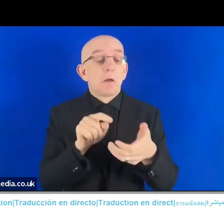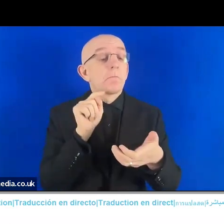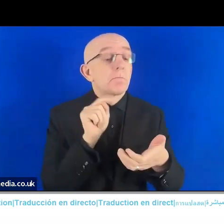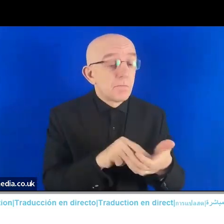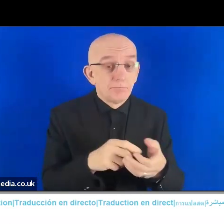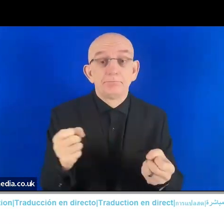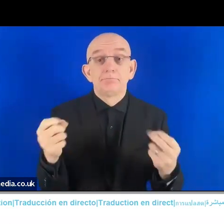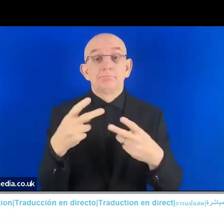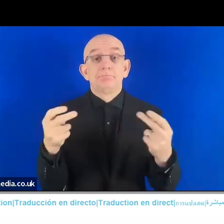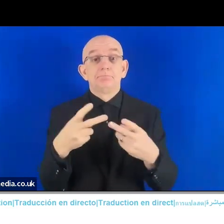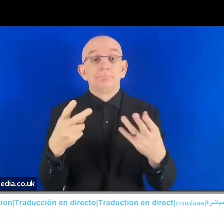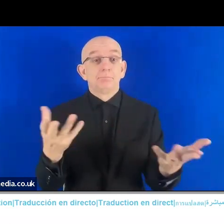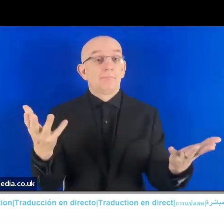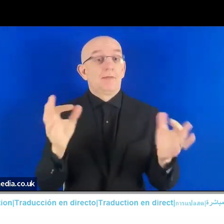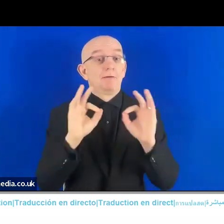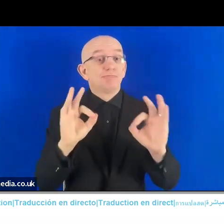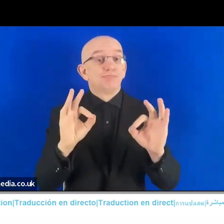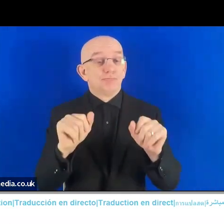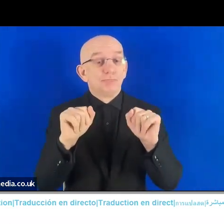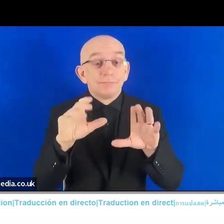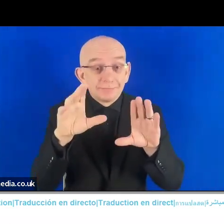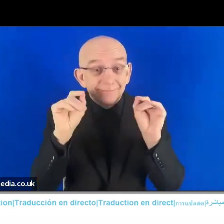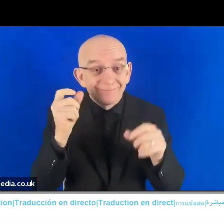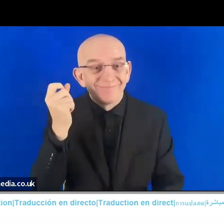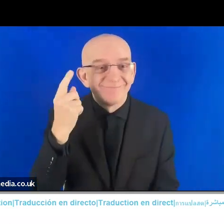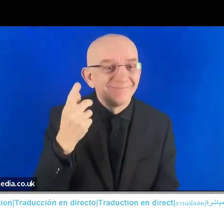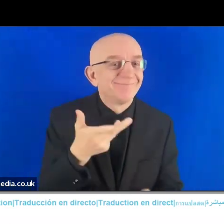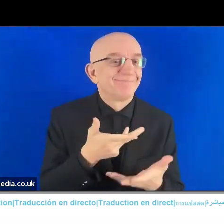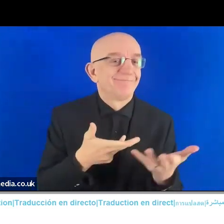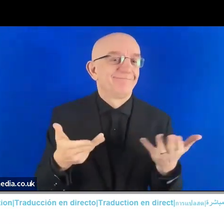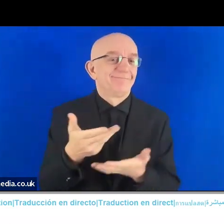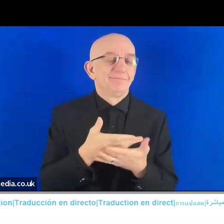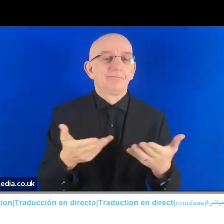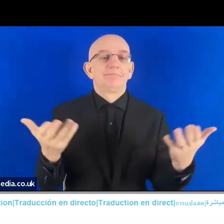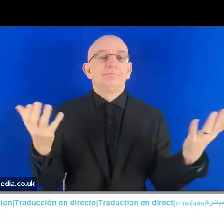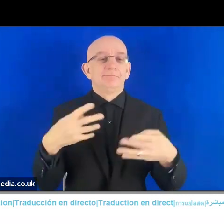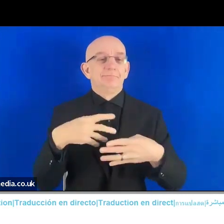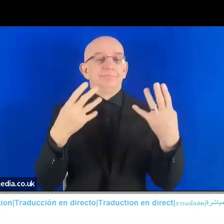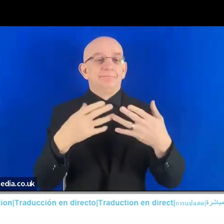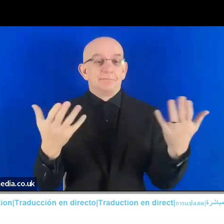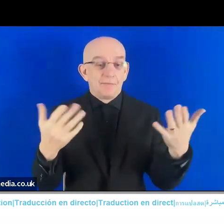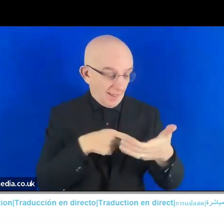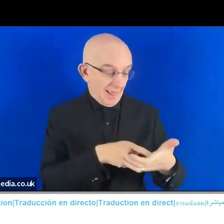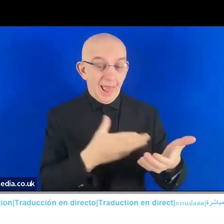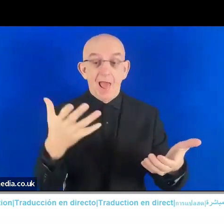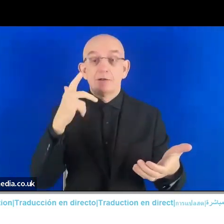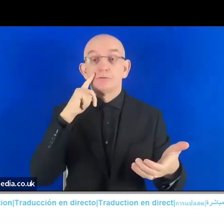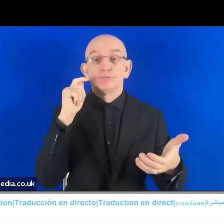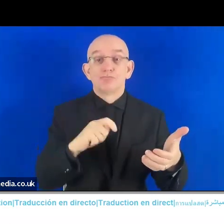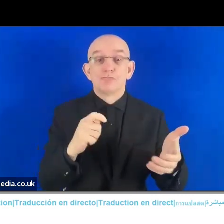Then. See, you have, written text. I have it in Ukrainian. Or you will have audio, text.